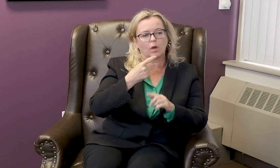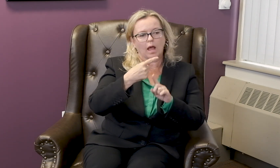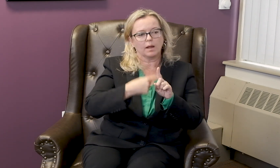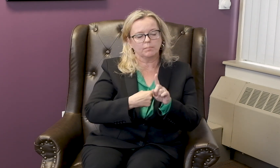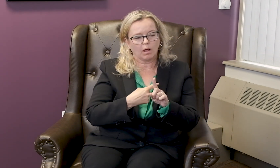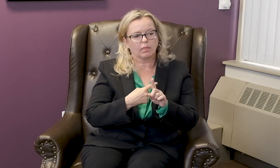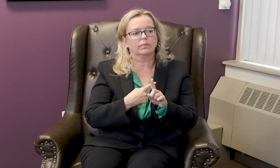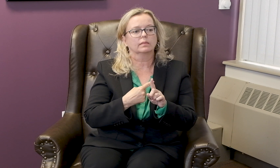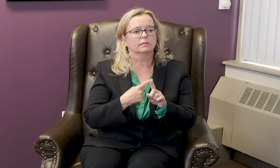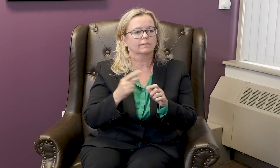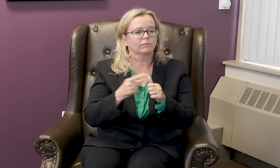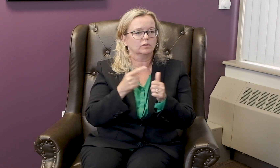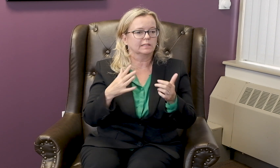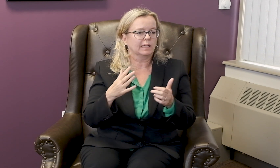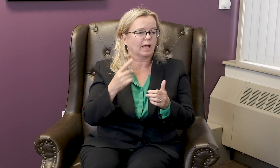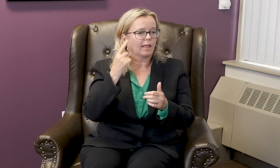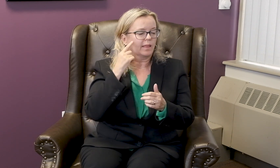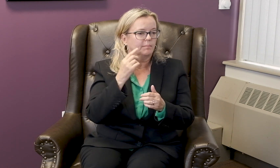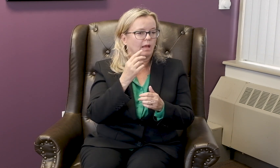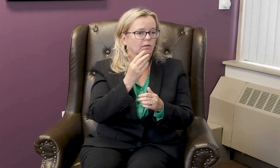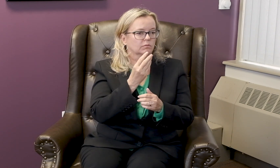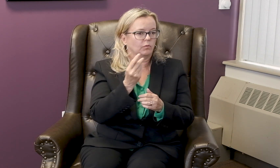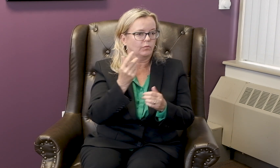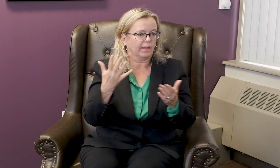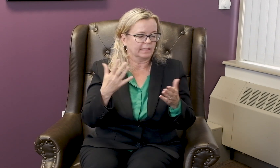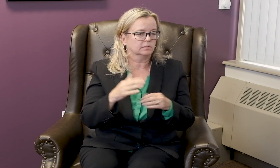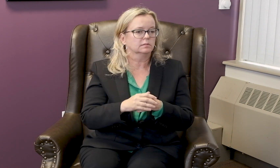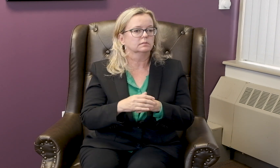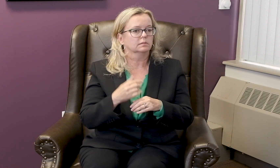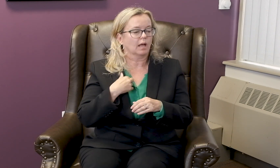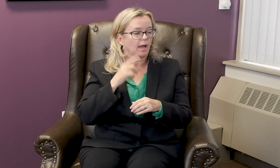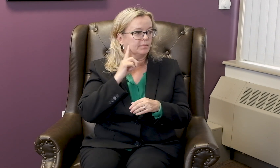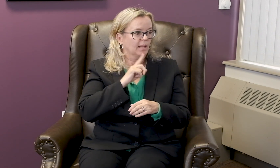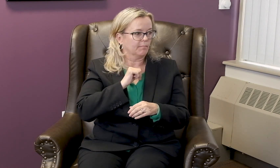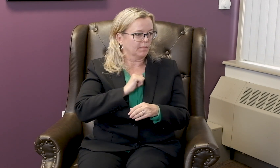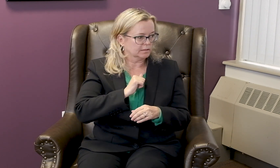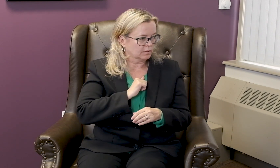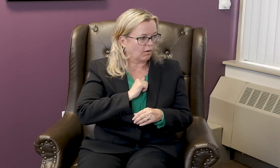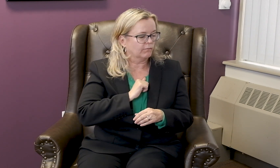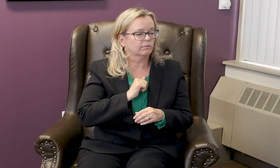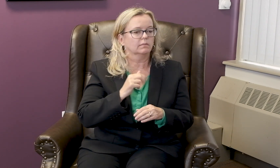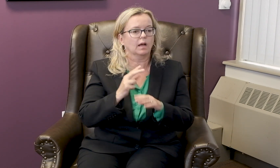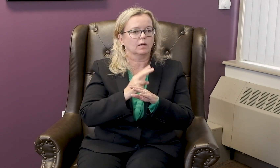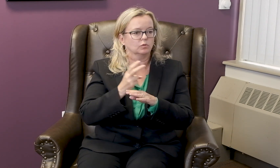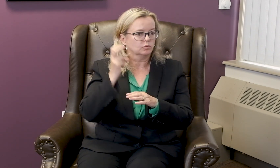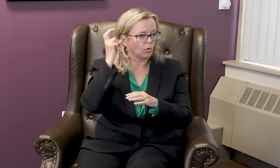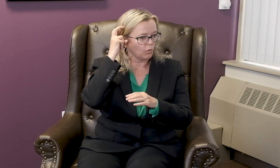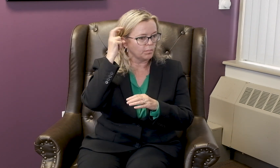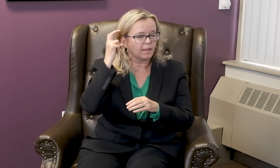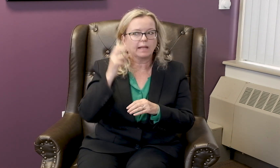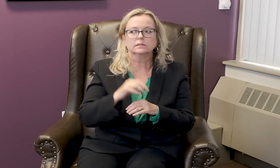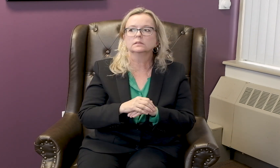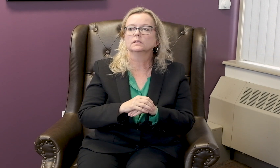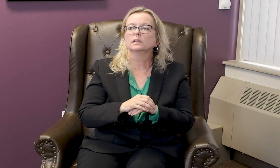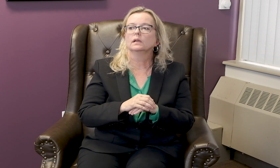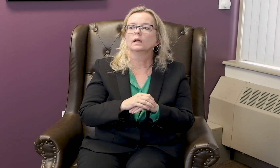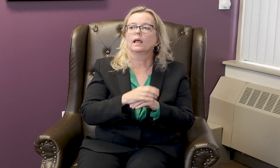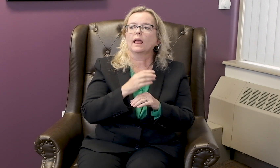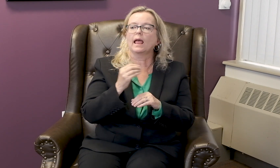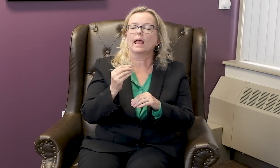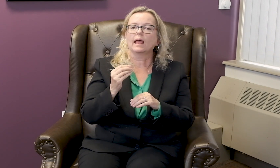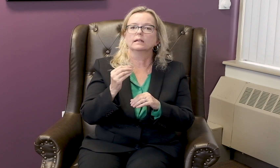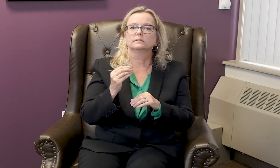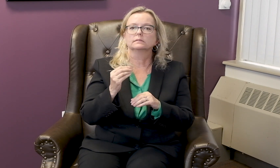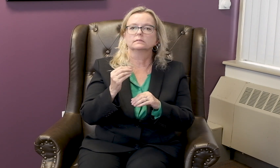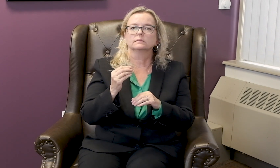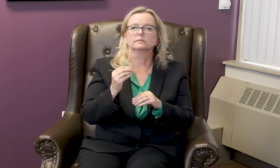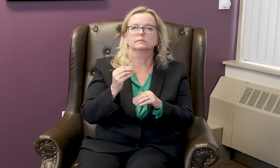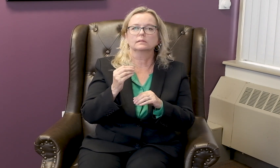I think of a few things. I am Deaf myself, I use a cochlear implant,